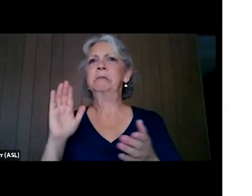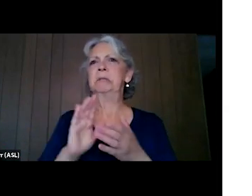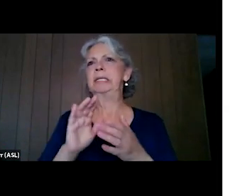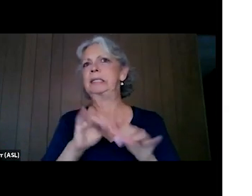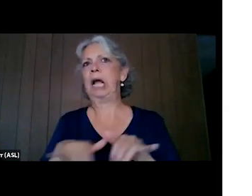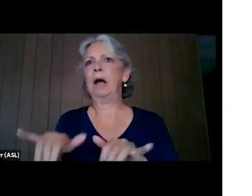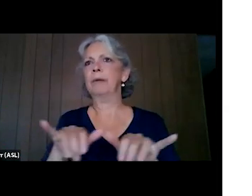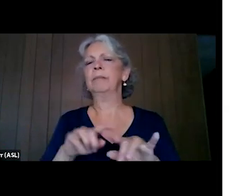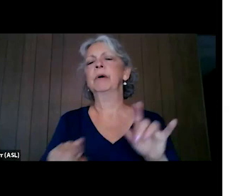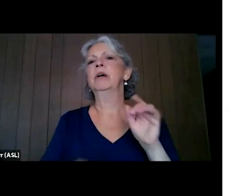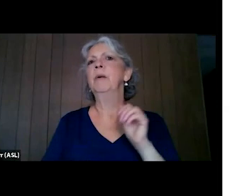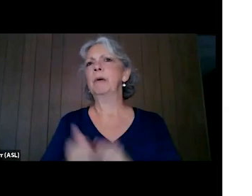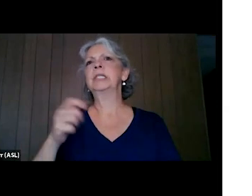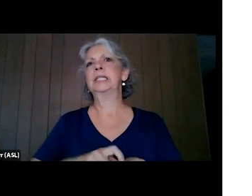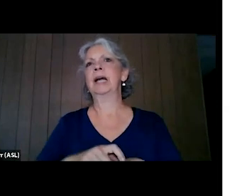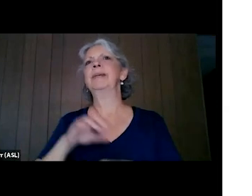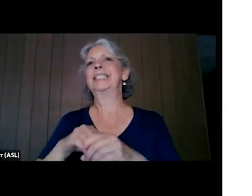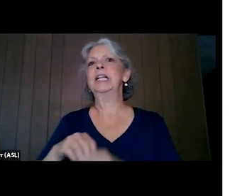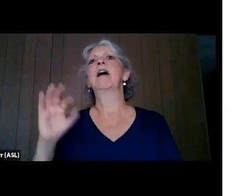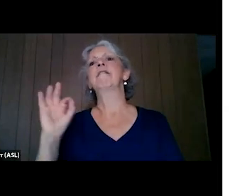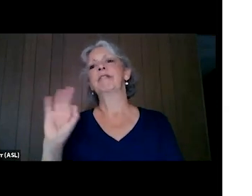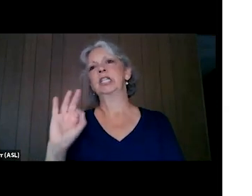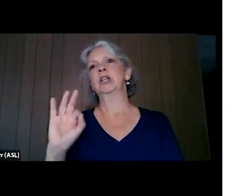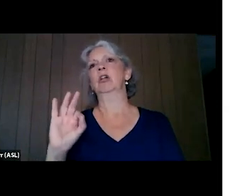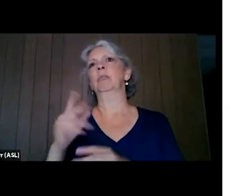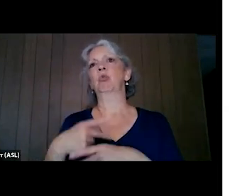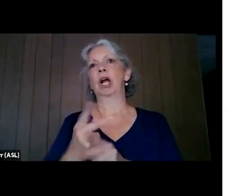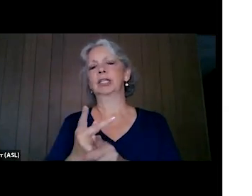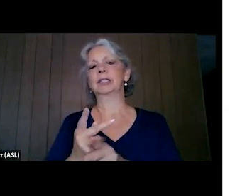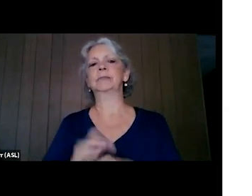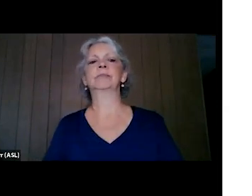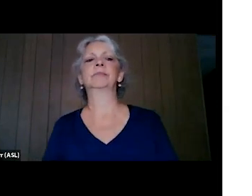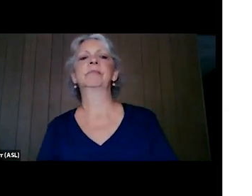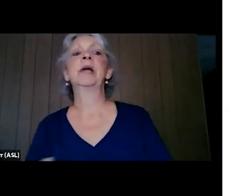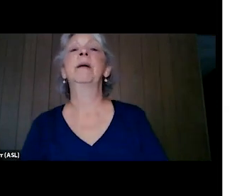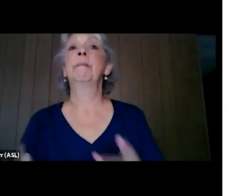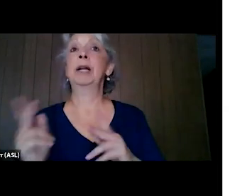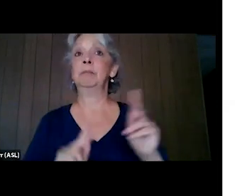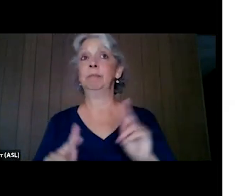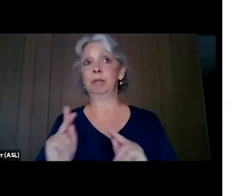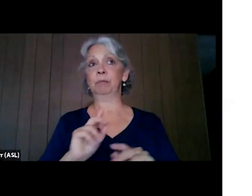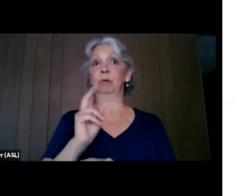but it's mostly currently in fentanyl-containing products. Many people who end up using xylazine